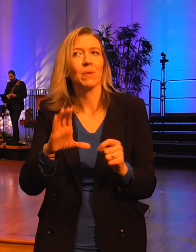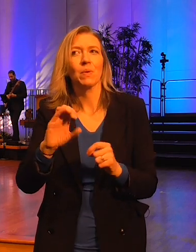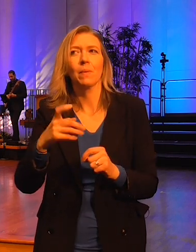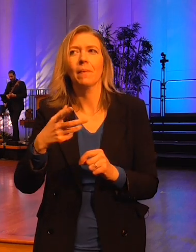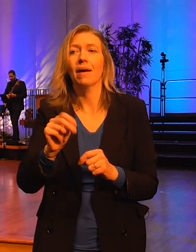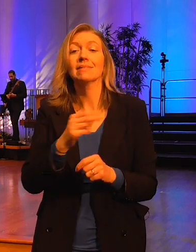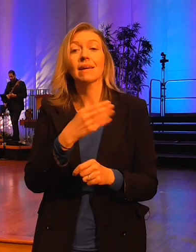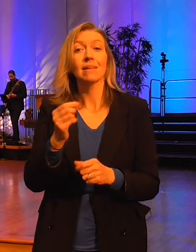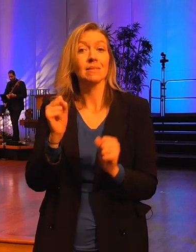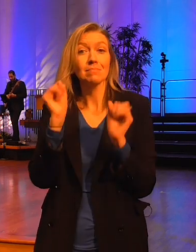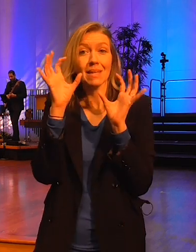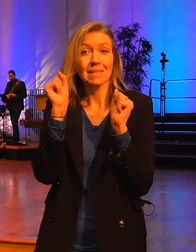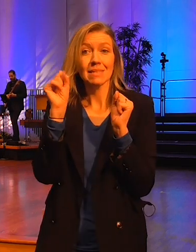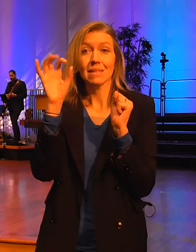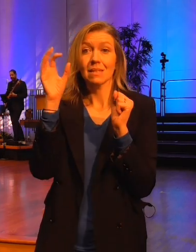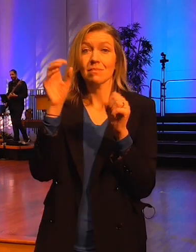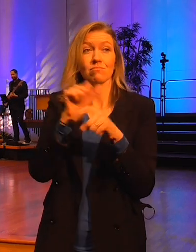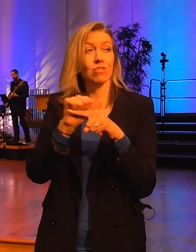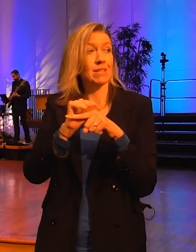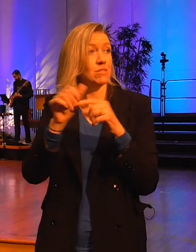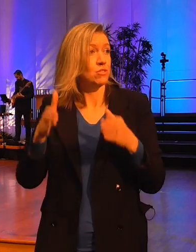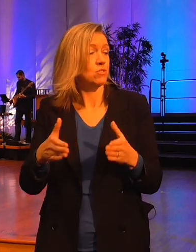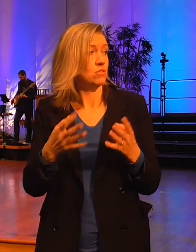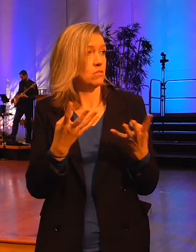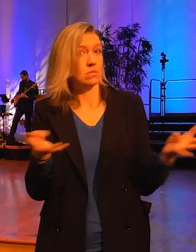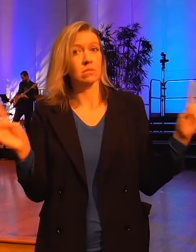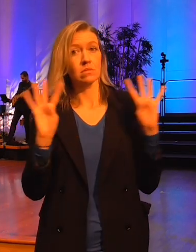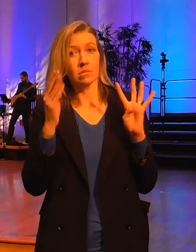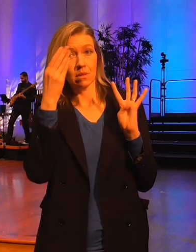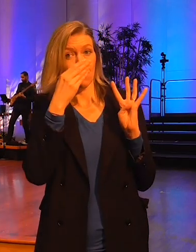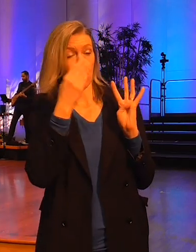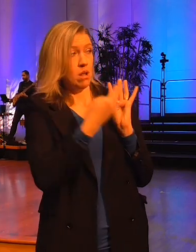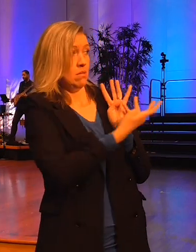are down in front and they are available for a short affirmative prayer thank you Carol